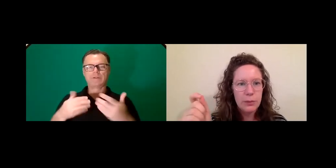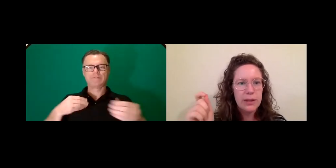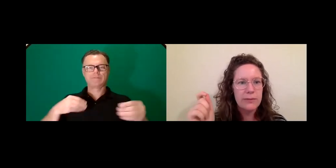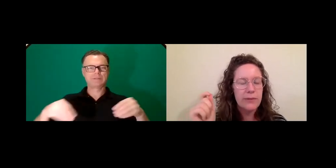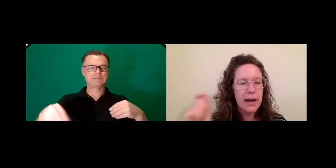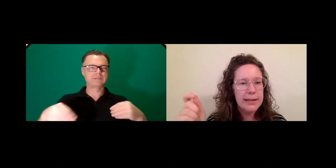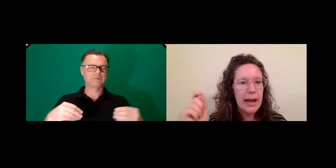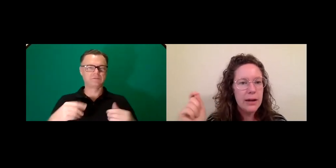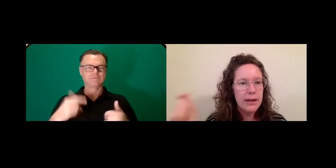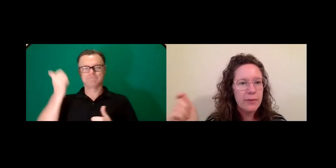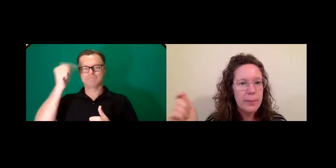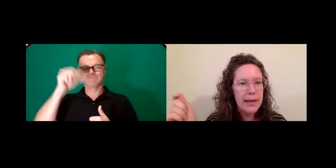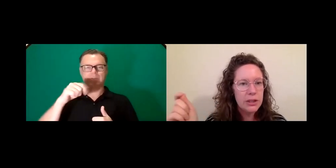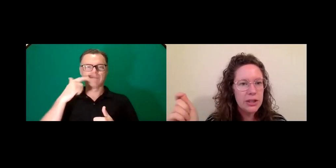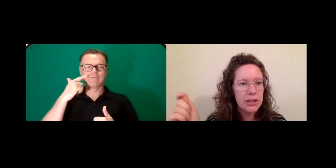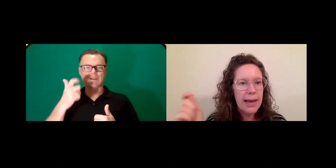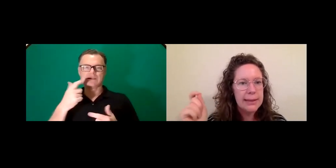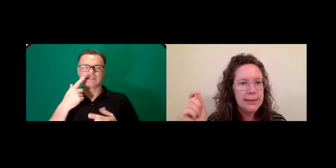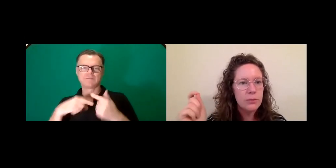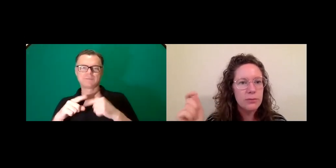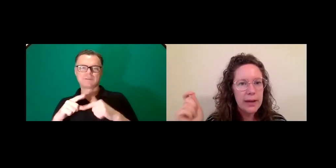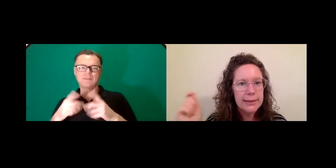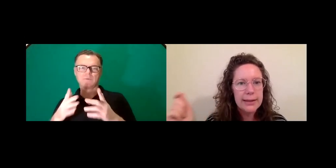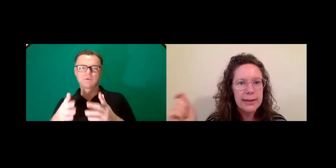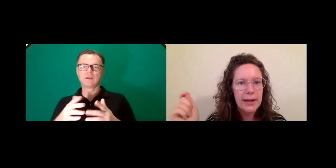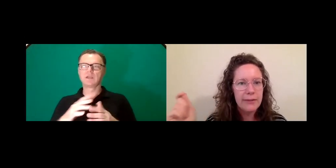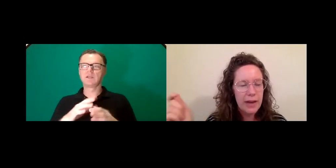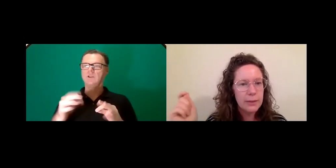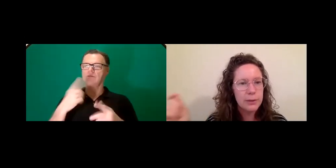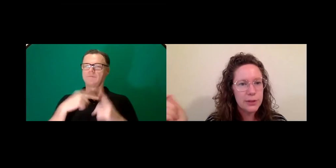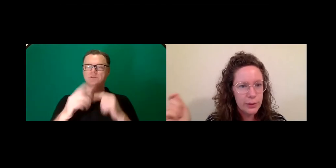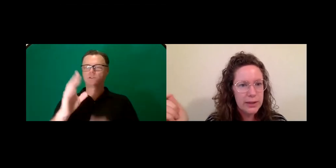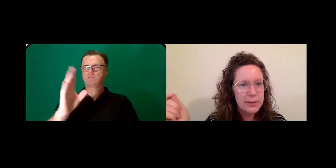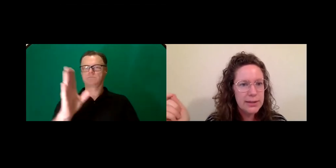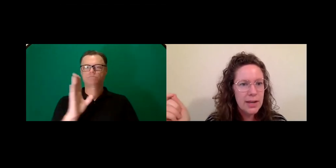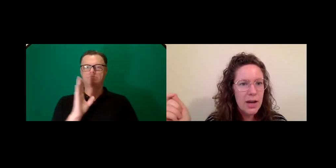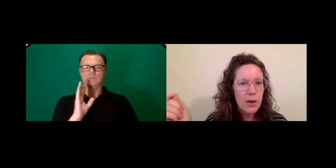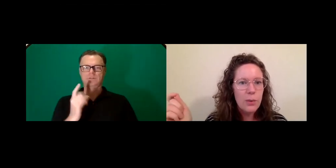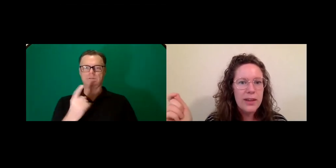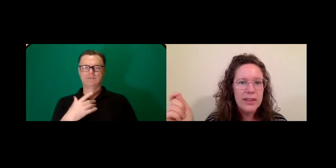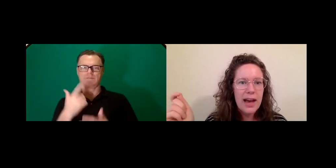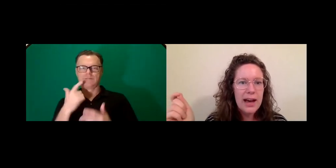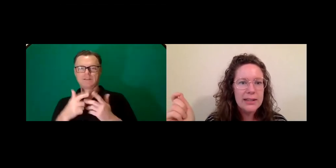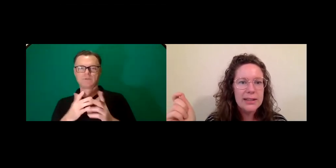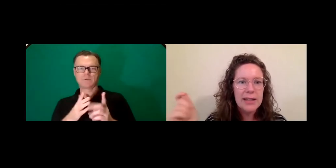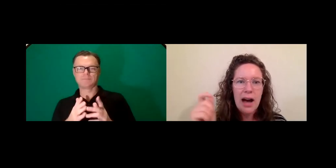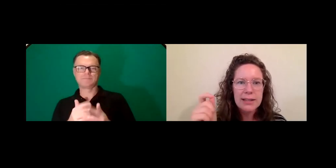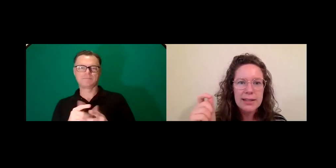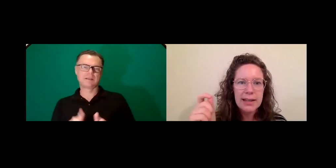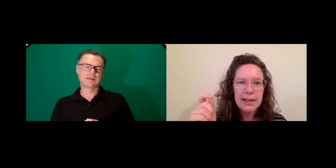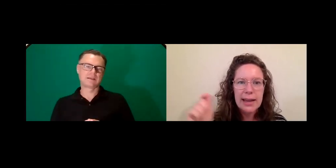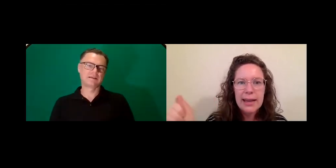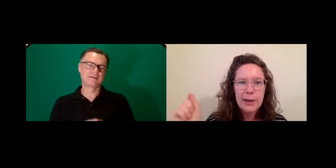with finding out information that isn't readily available to us. Whether that's asking key